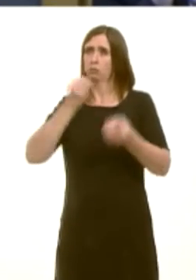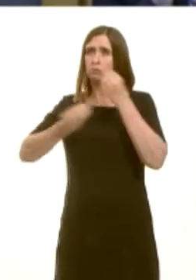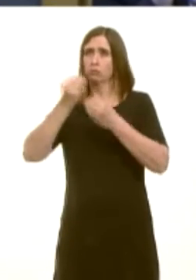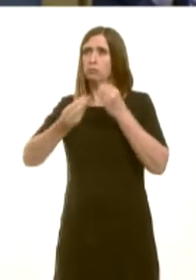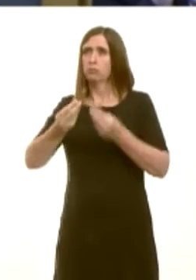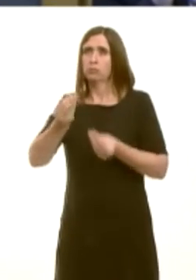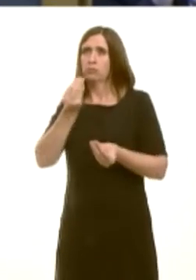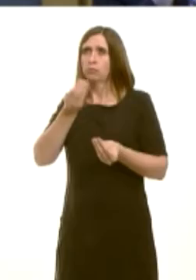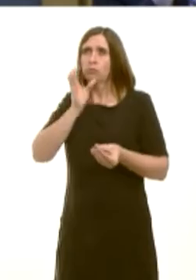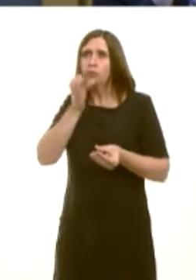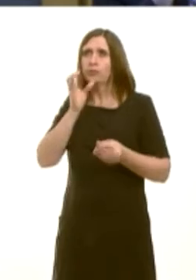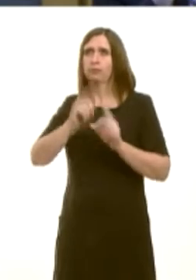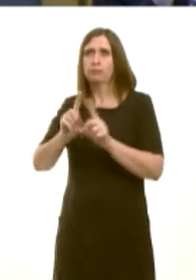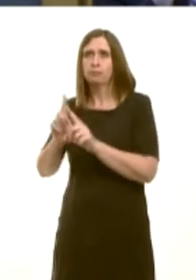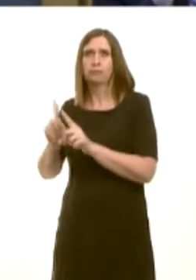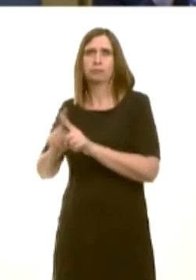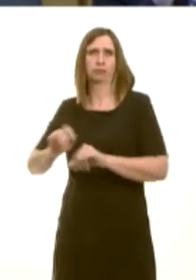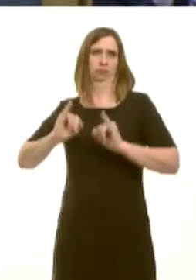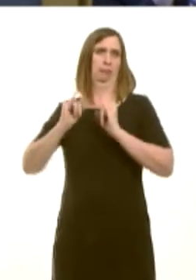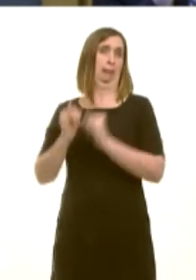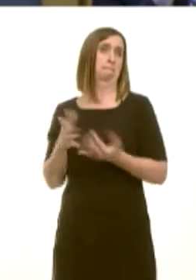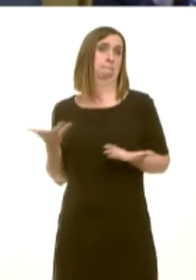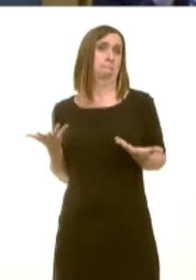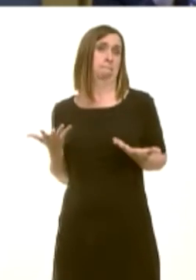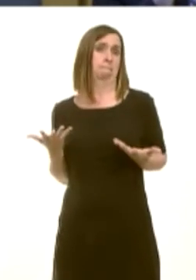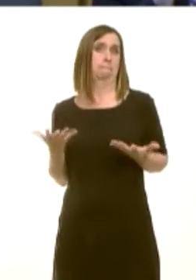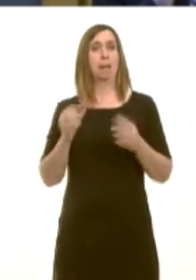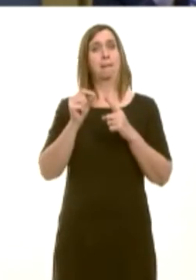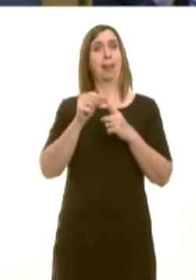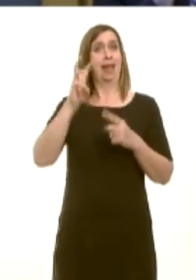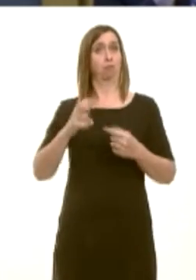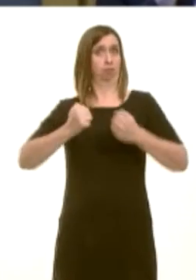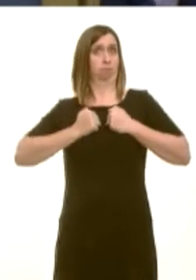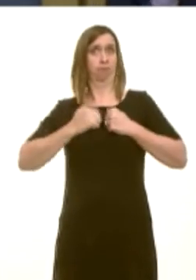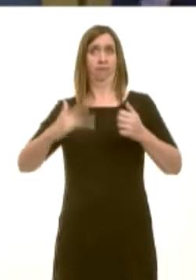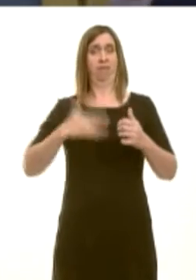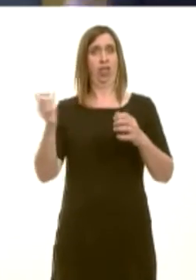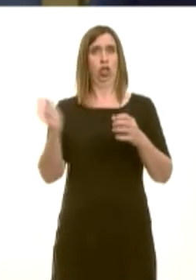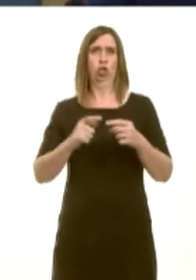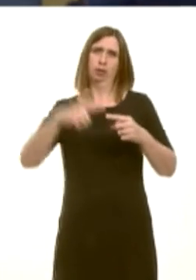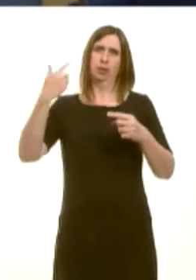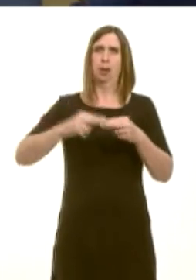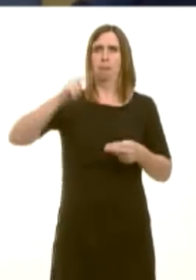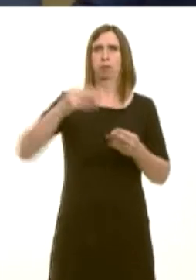should look to introduce a tax on sugary drinks. Your support for such a tax on pop has been